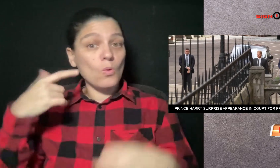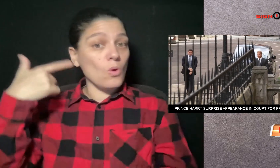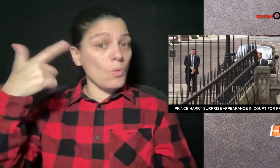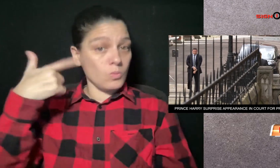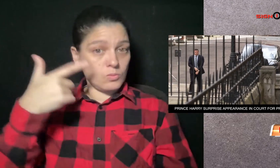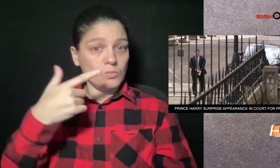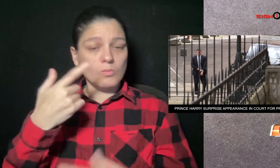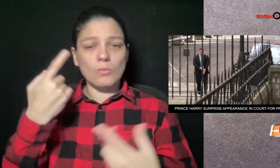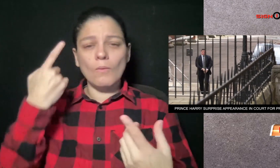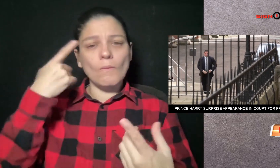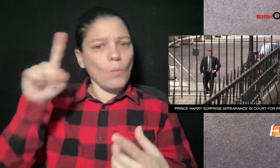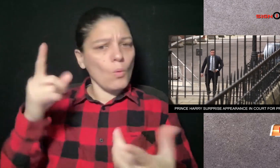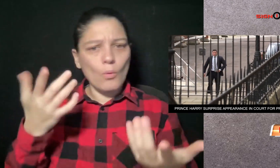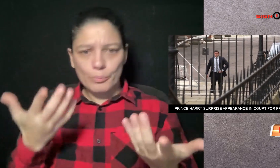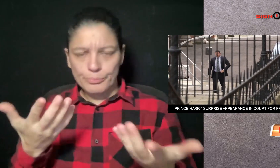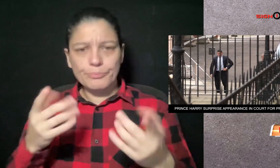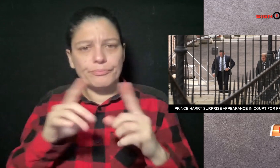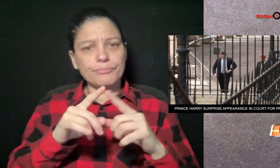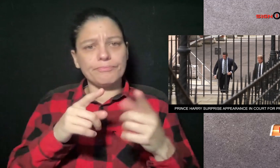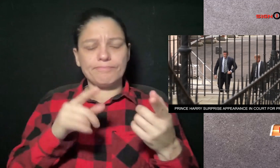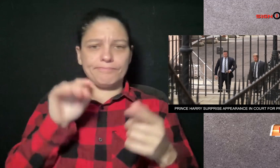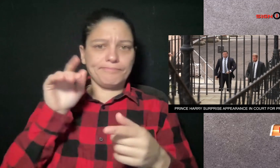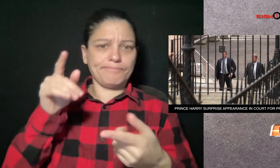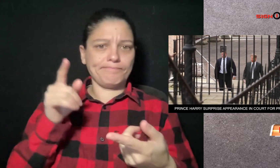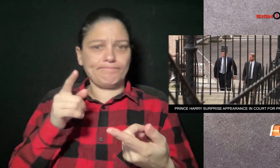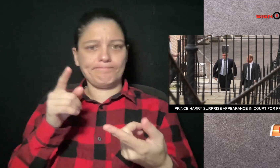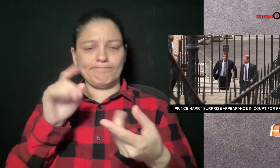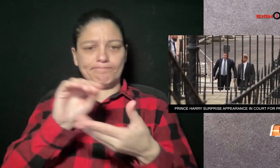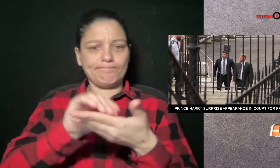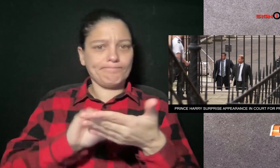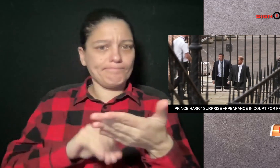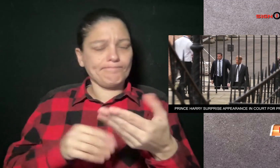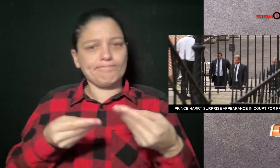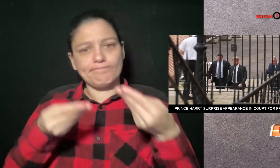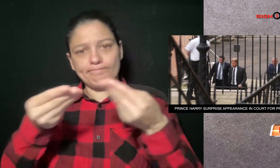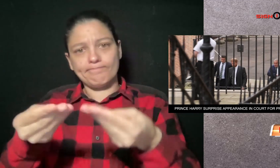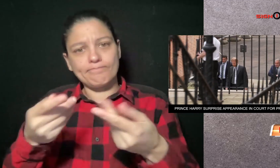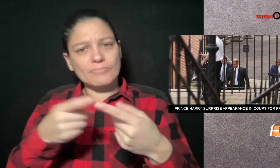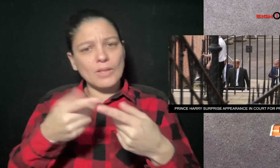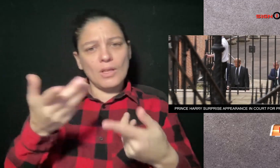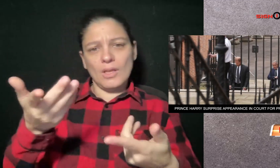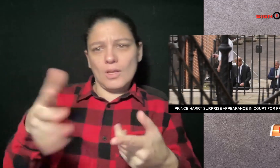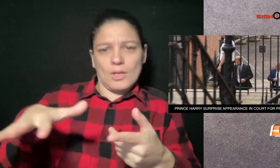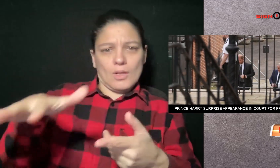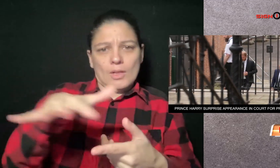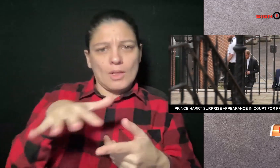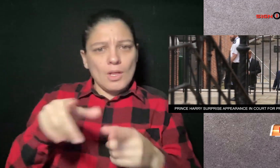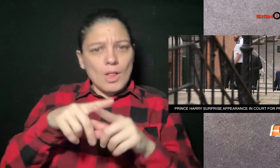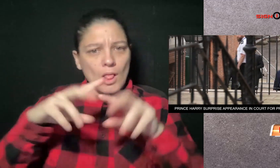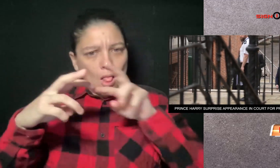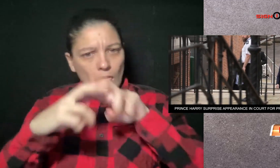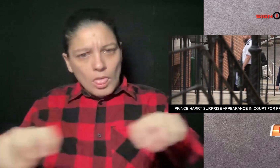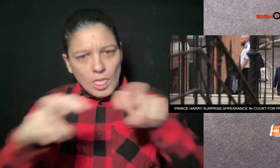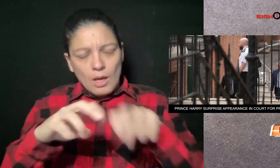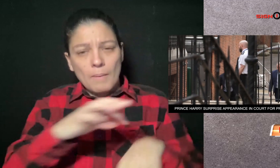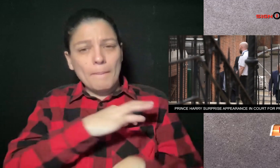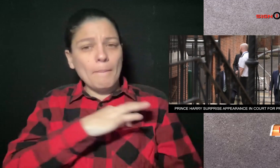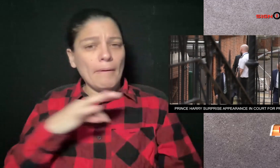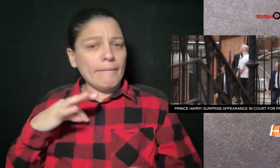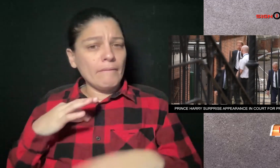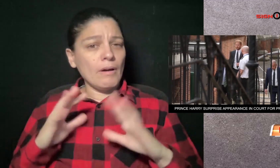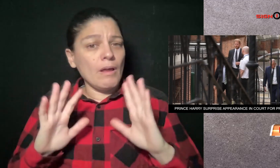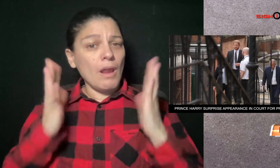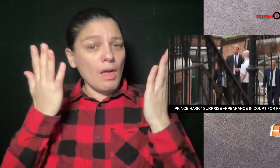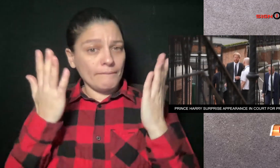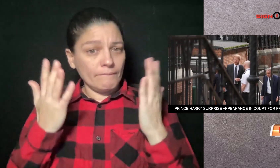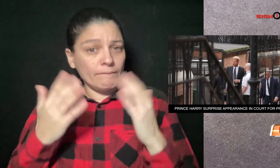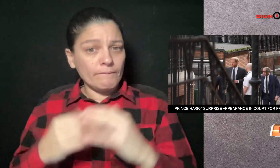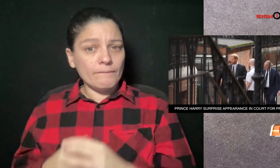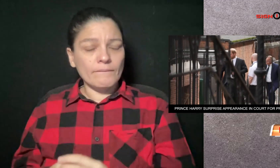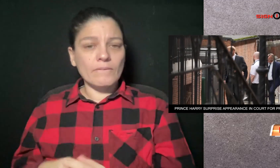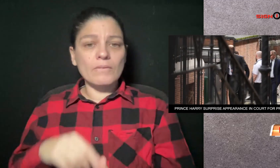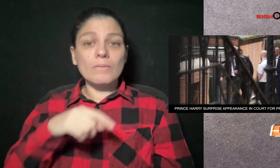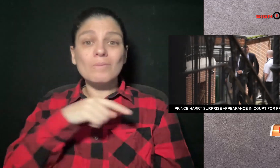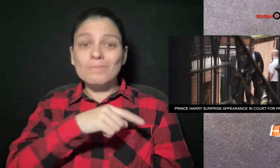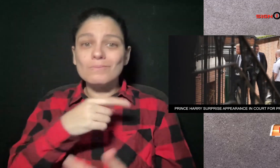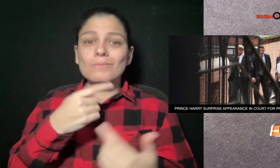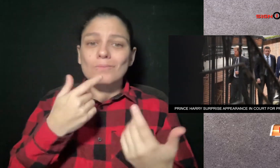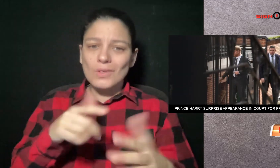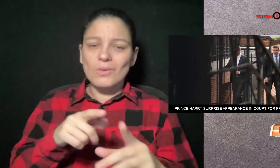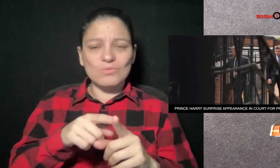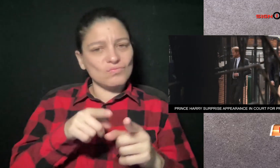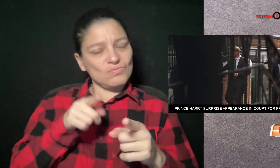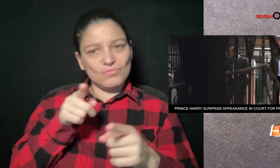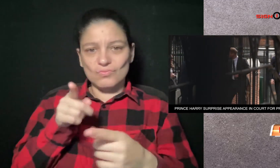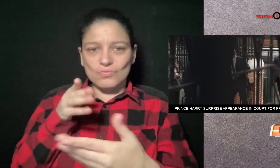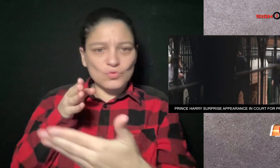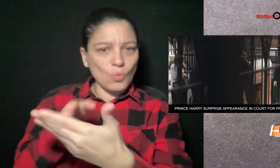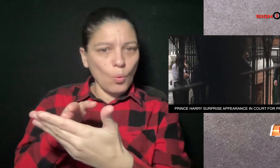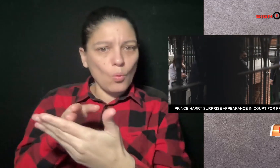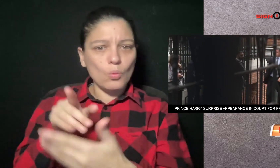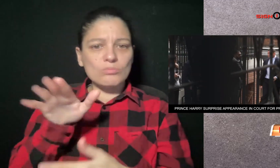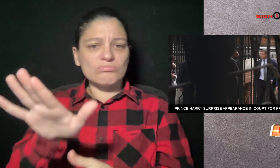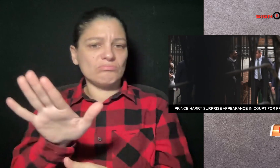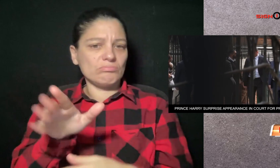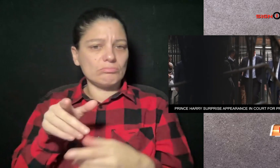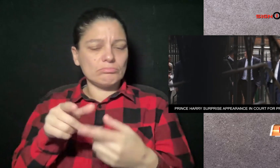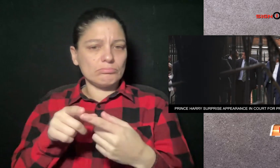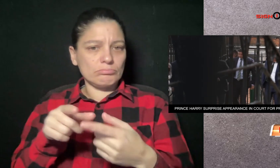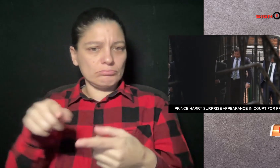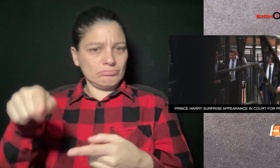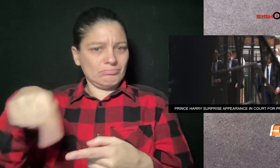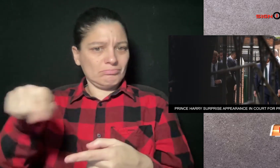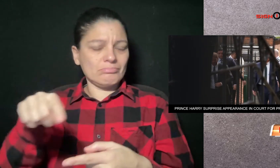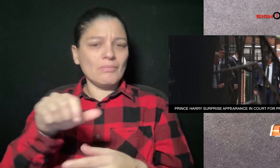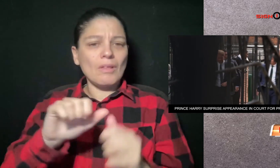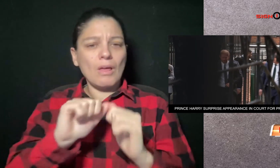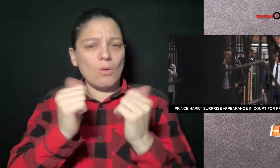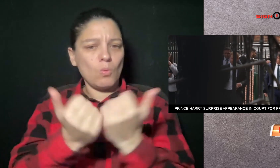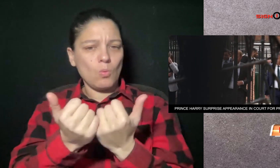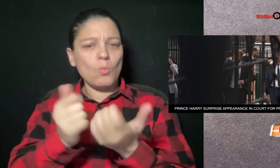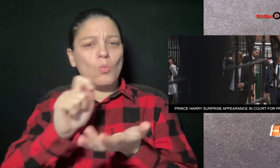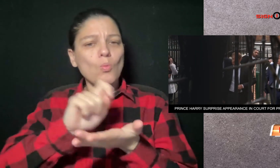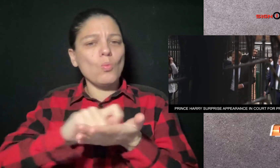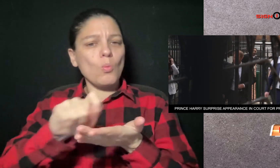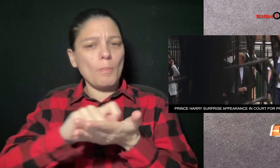for a pretrial hearing on a privacy invasion lawsuit